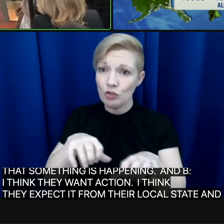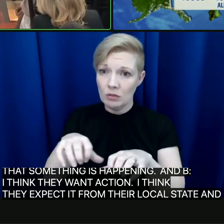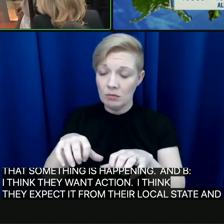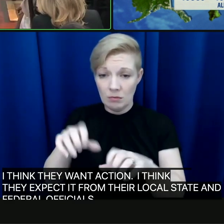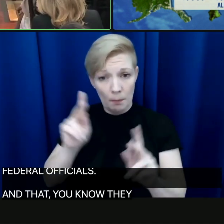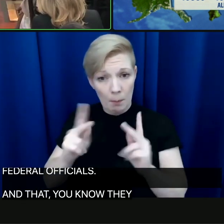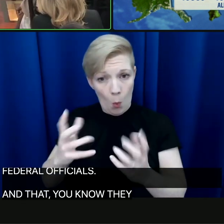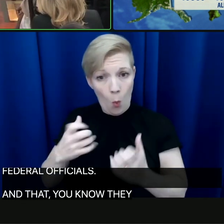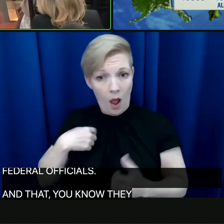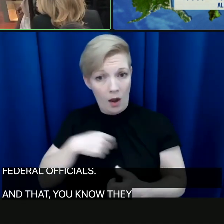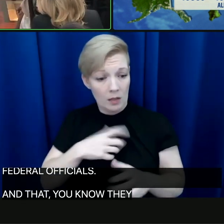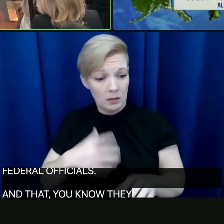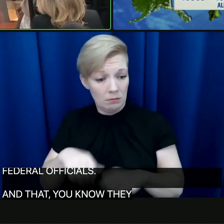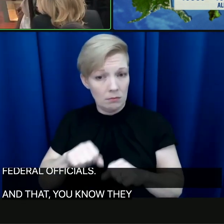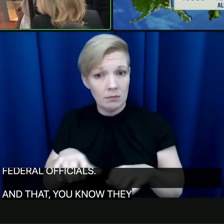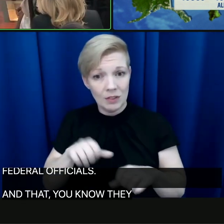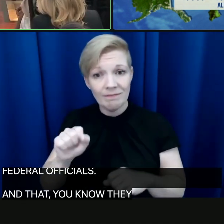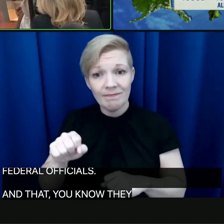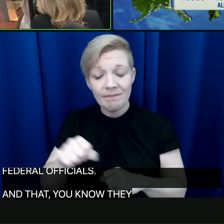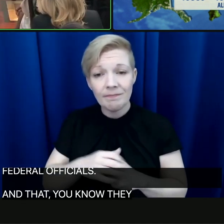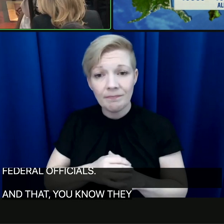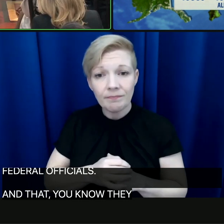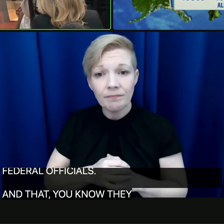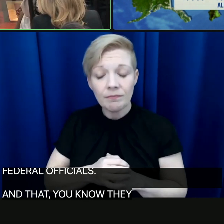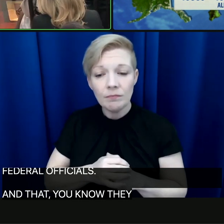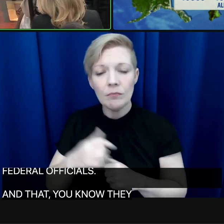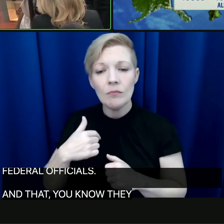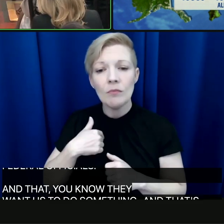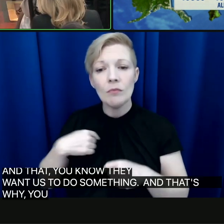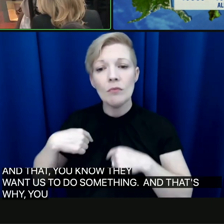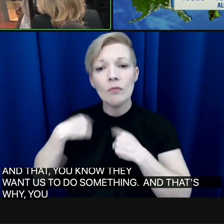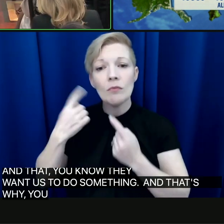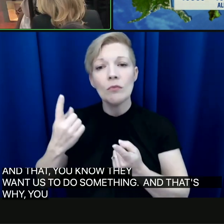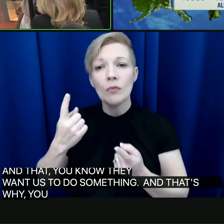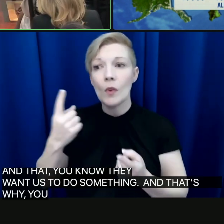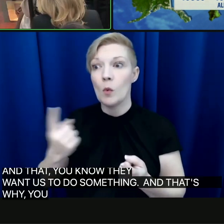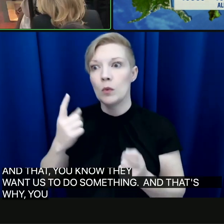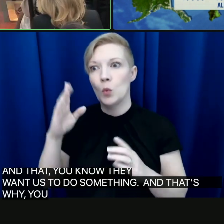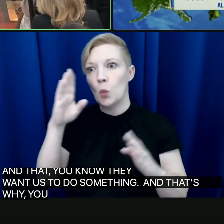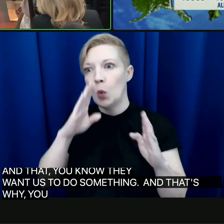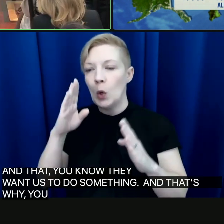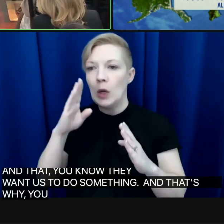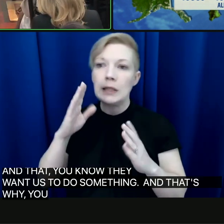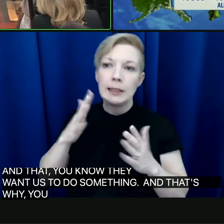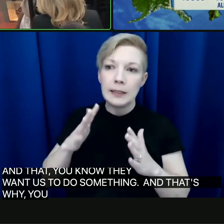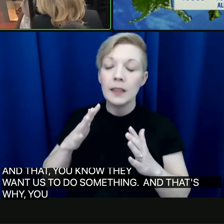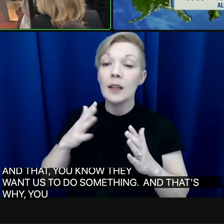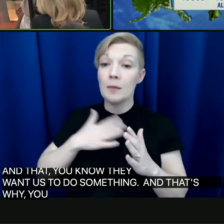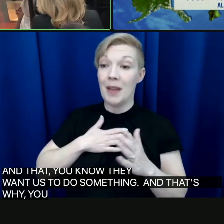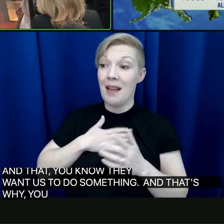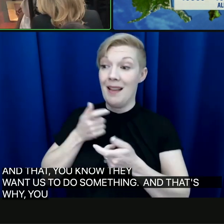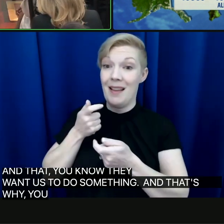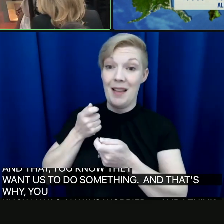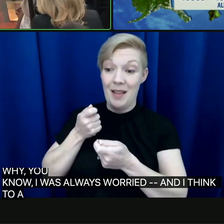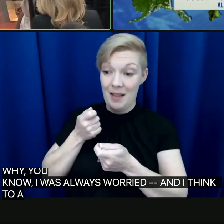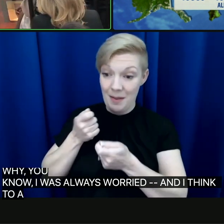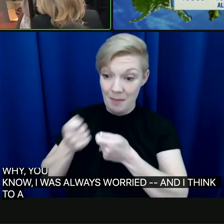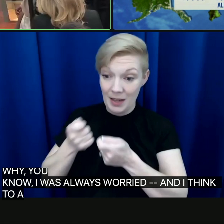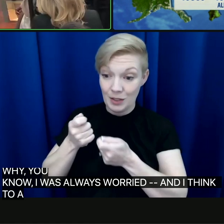And that's why, you know, I was always worried and I think to a certain extent and my management has always been NBC News management